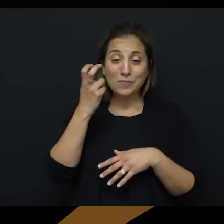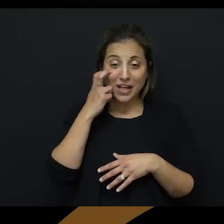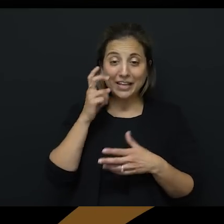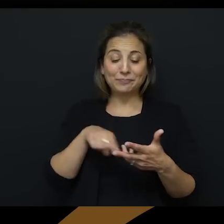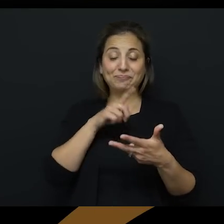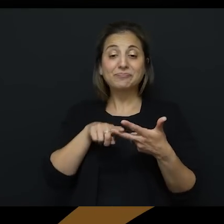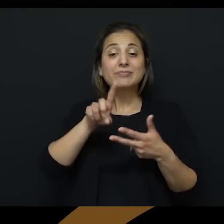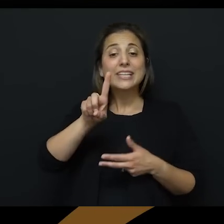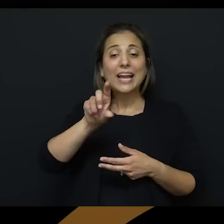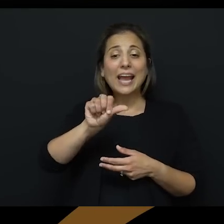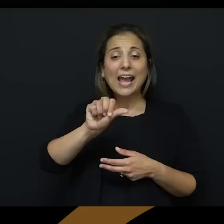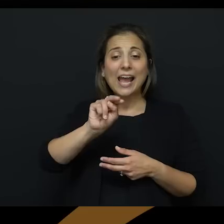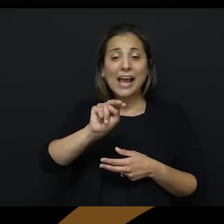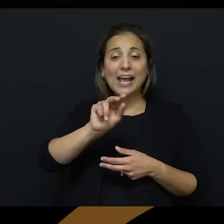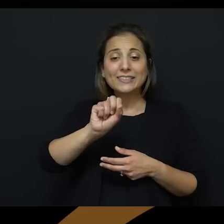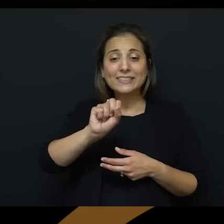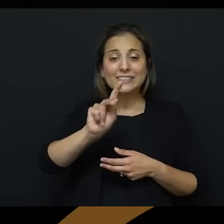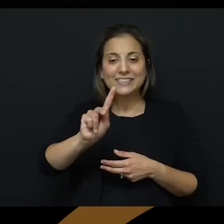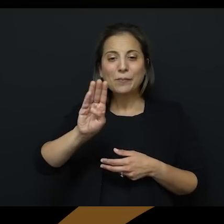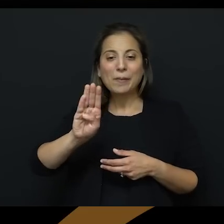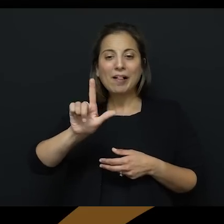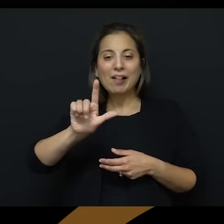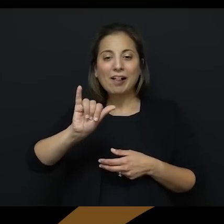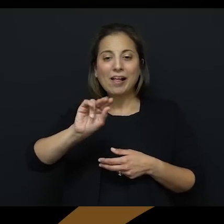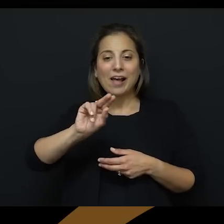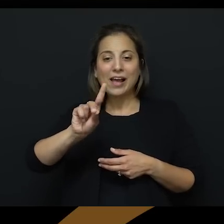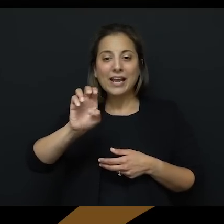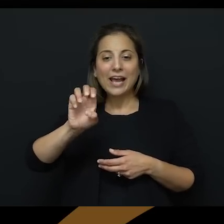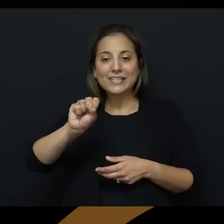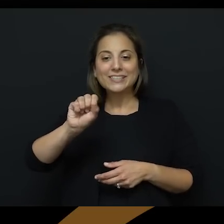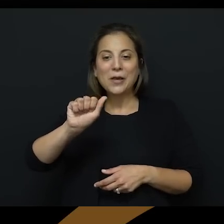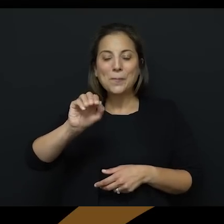of Blind People, American Foundation for the Blind, Dansk Blindesamfund